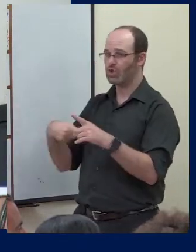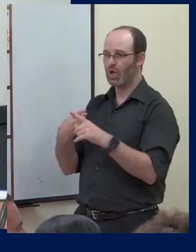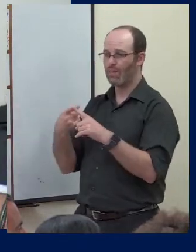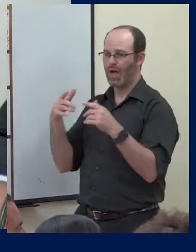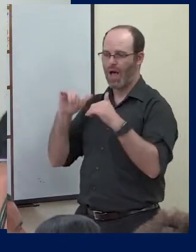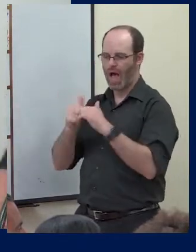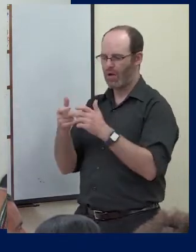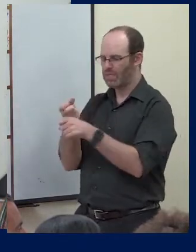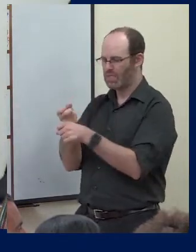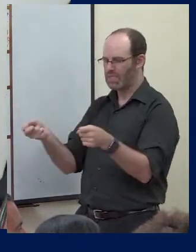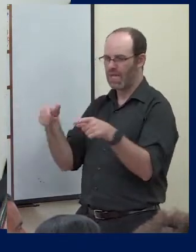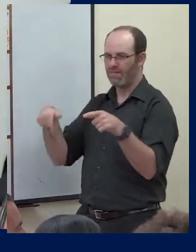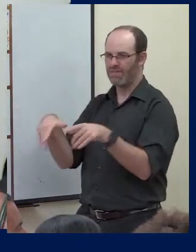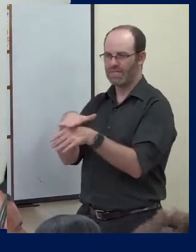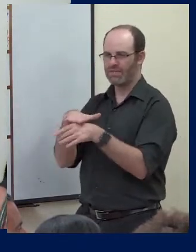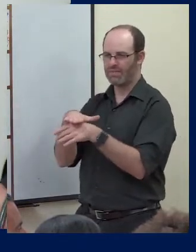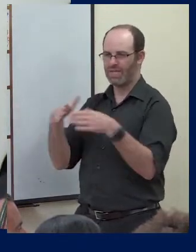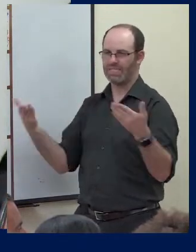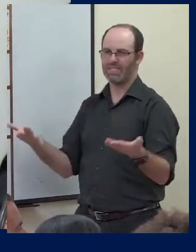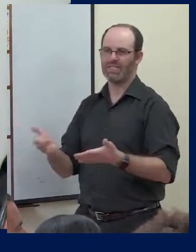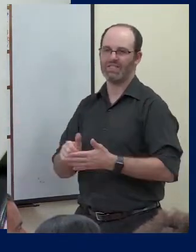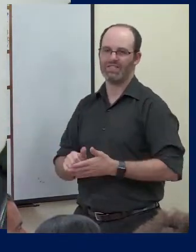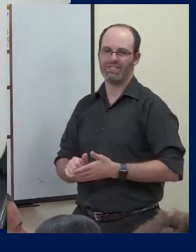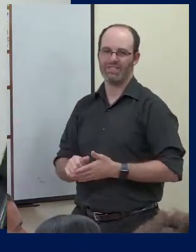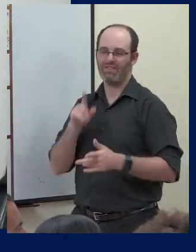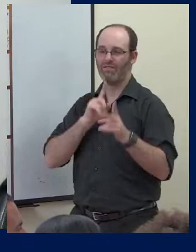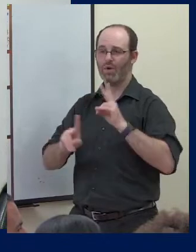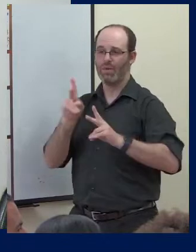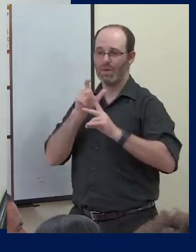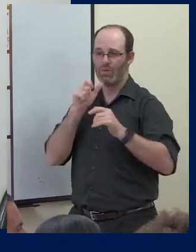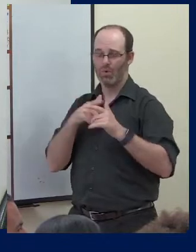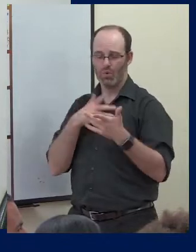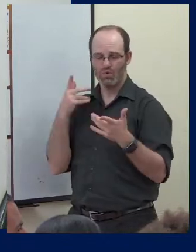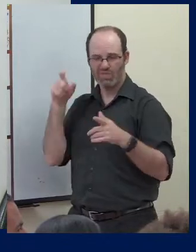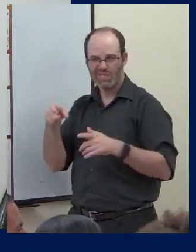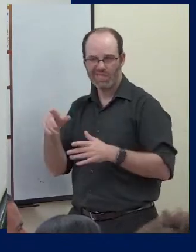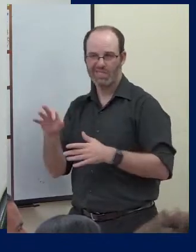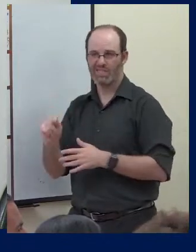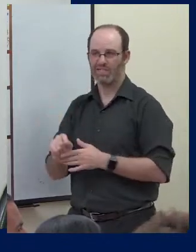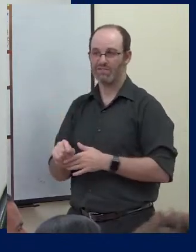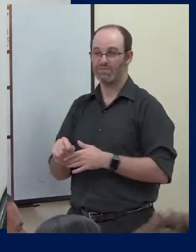you serve. I am certainly anxious to hear from our panel is not think the work we do at the federal